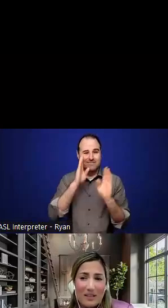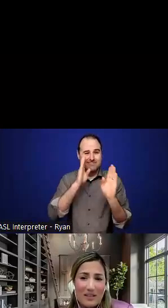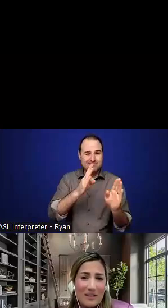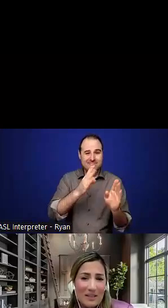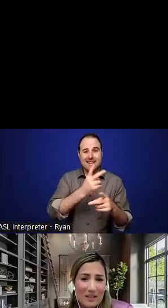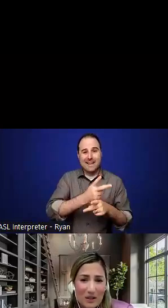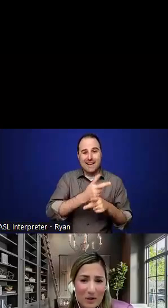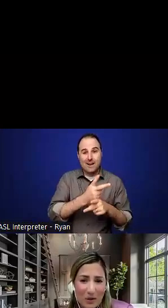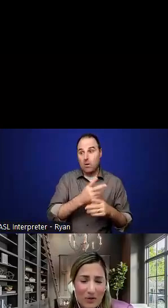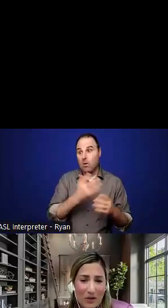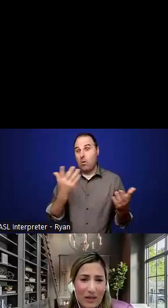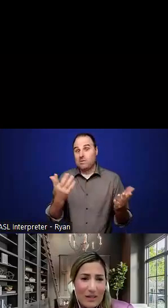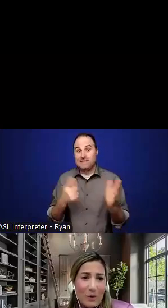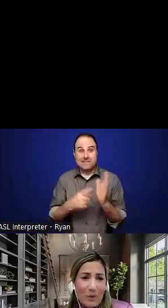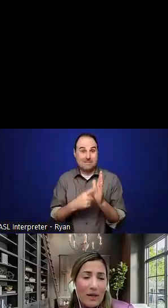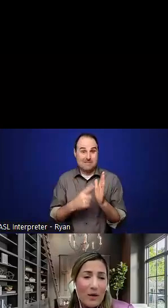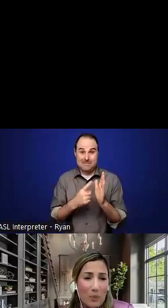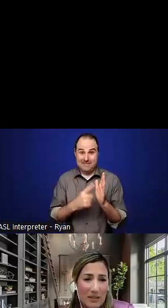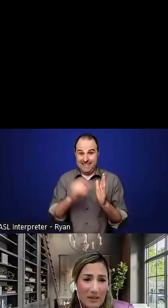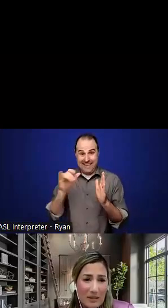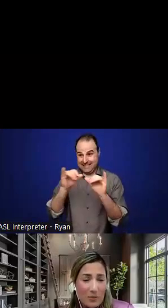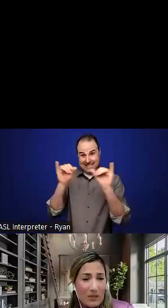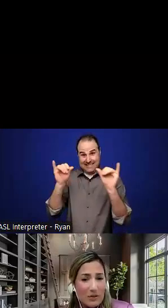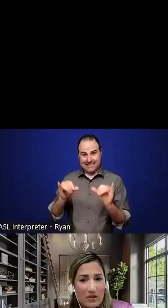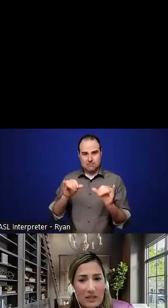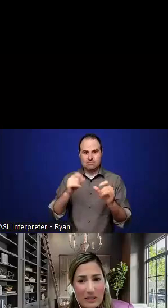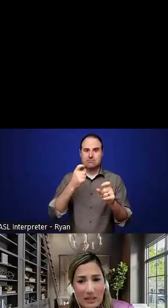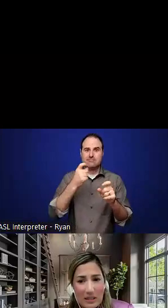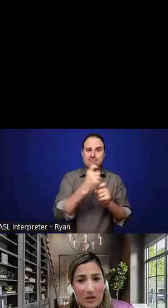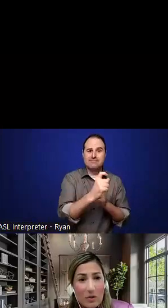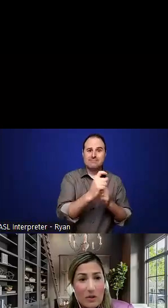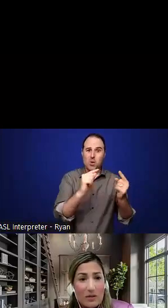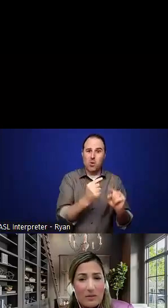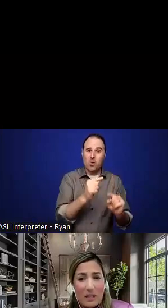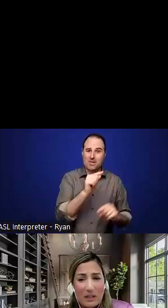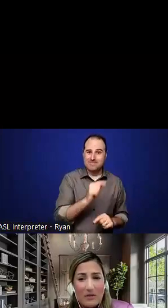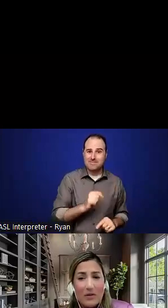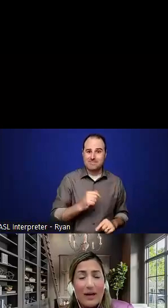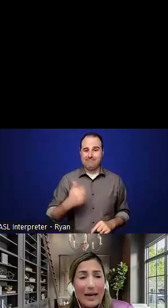that's intended to serve. So my hope is that this research, this study contributes to meaningful